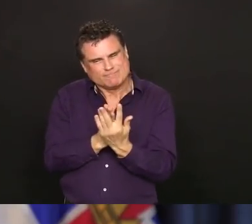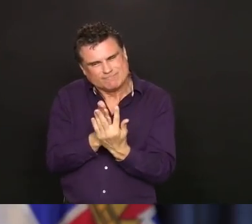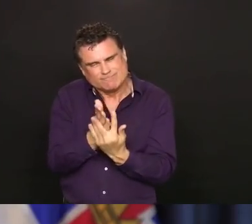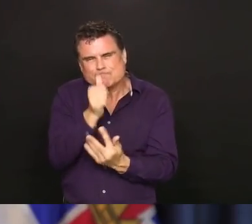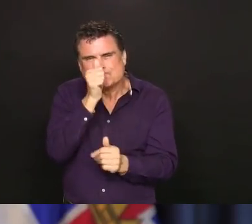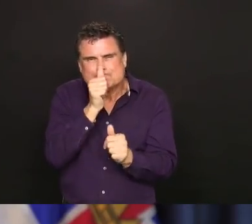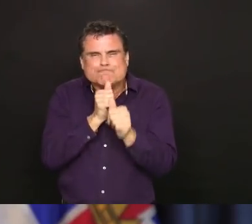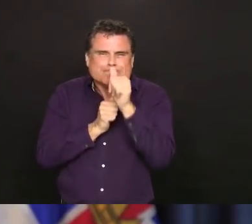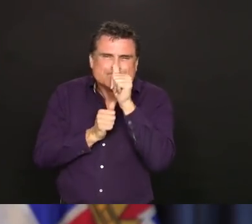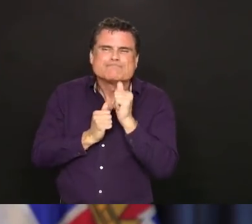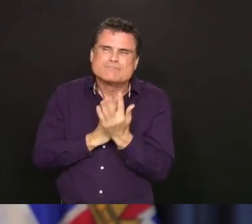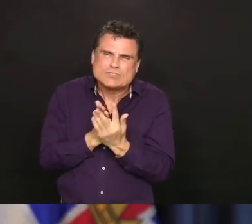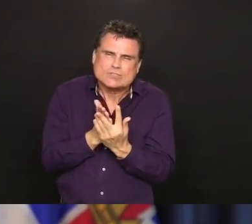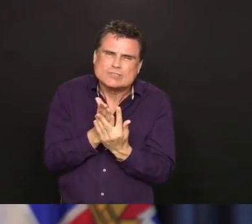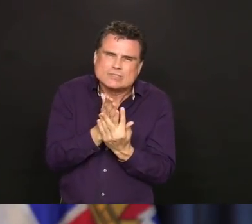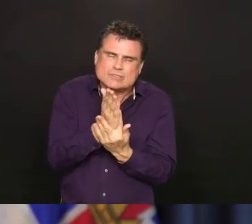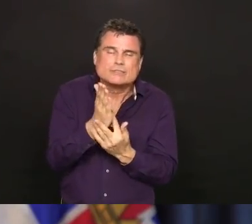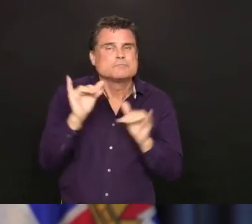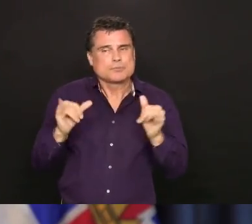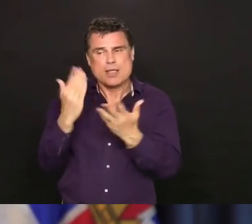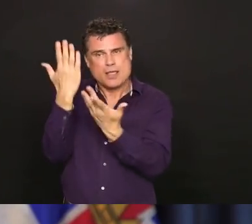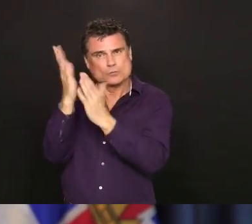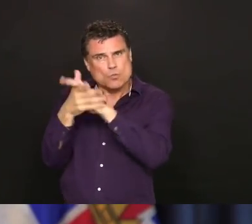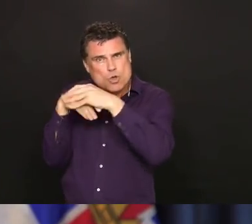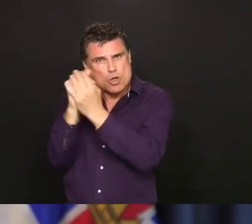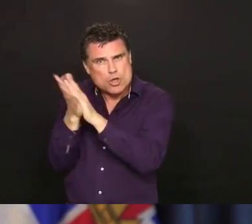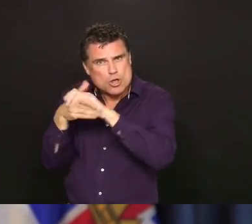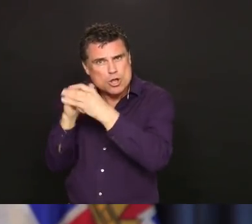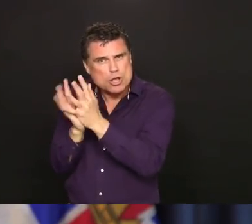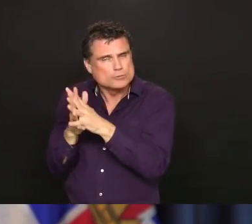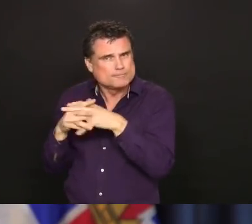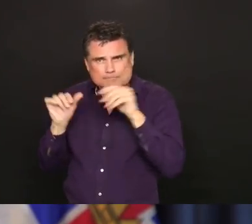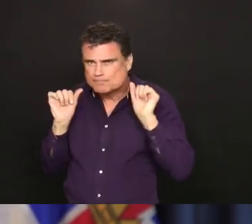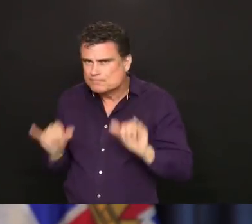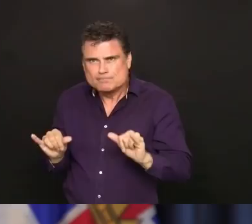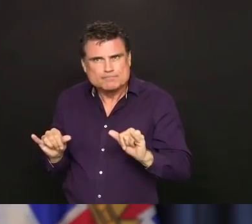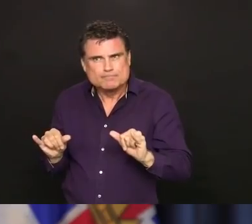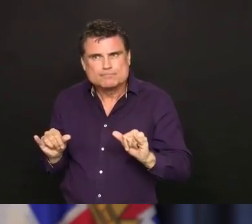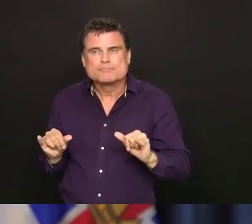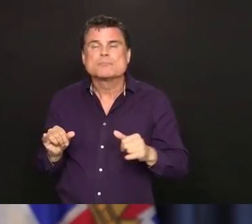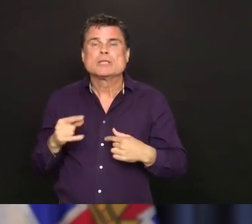can do everything we can to flatten the curve so that we can return not